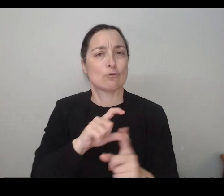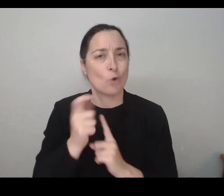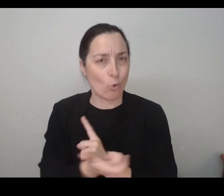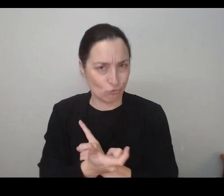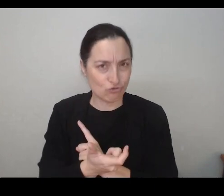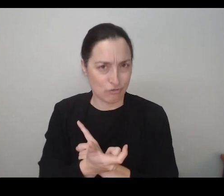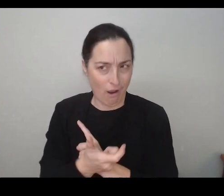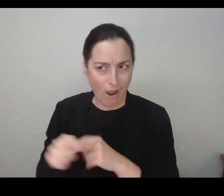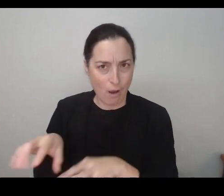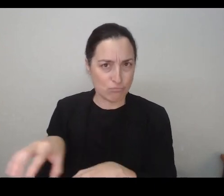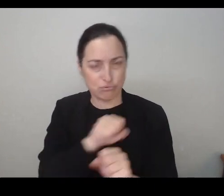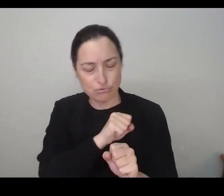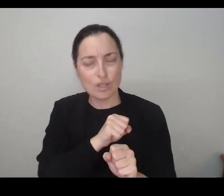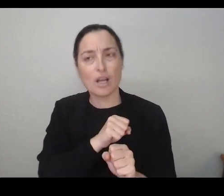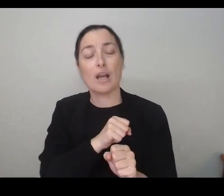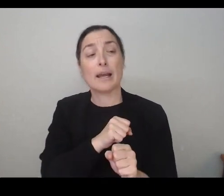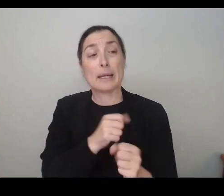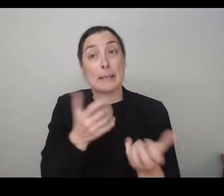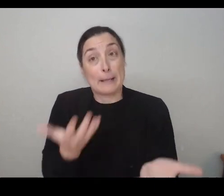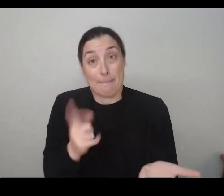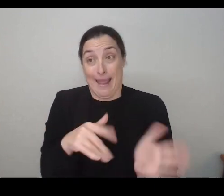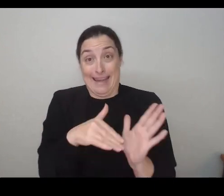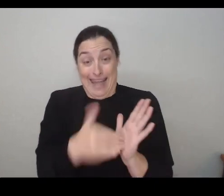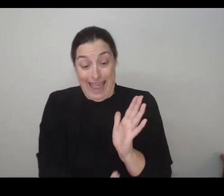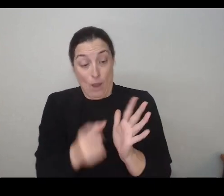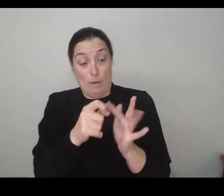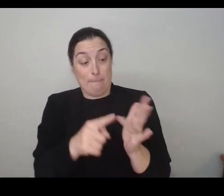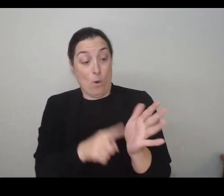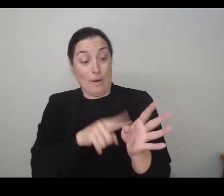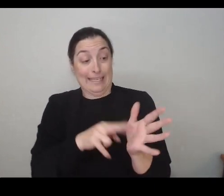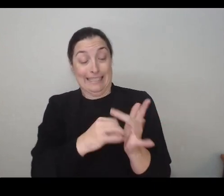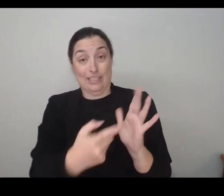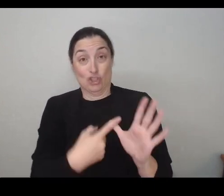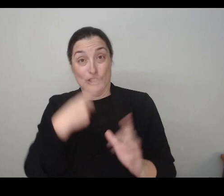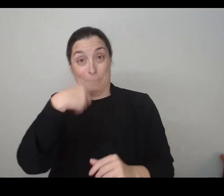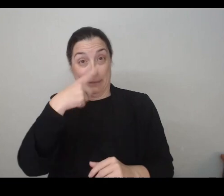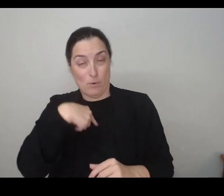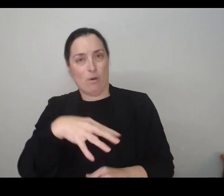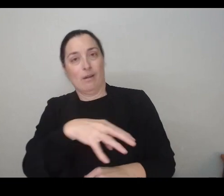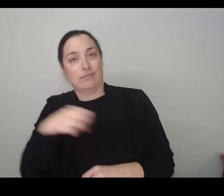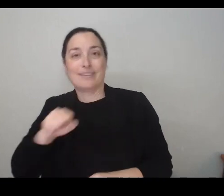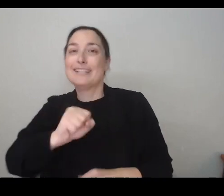that Polynesians are appropriating the works of Gauguin to talk about themselves.